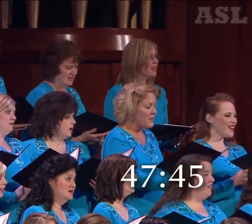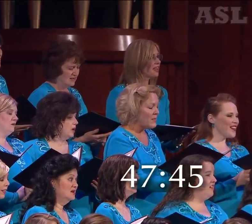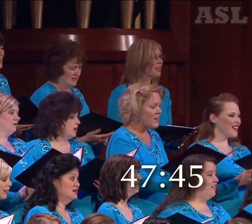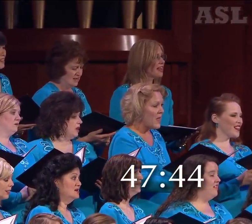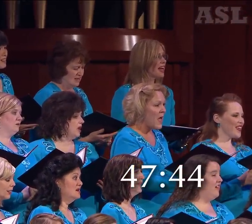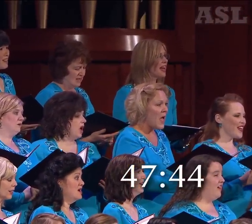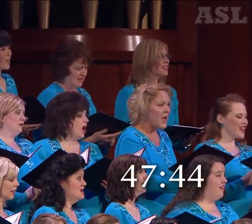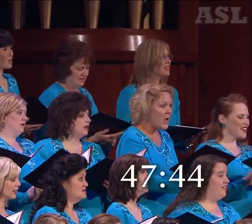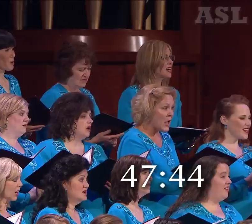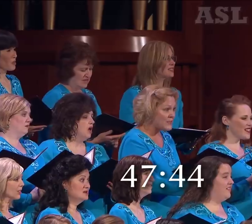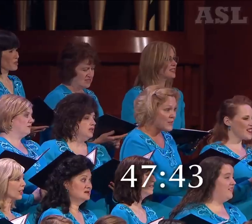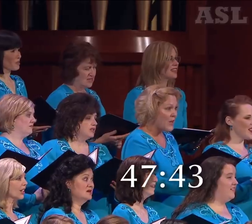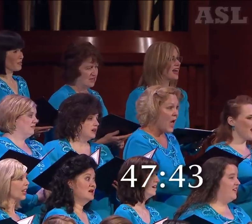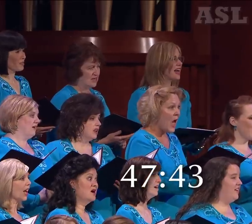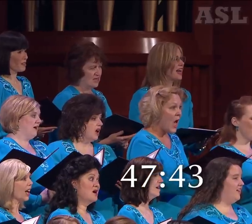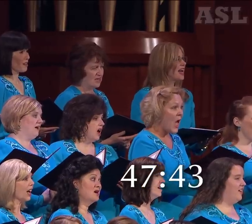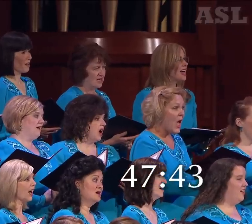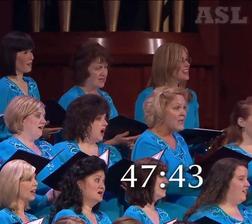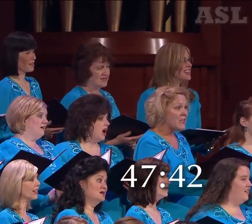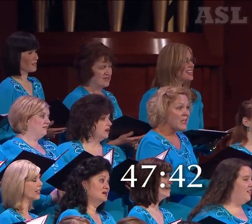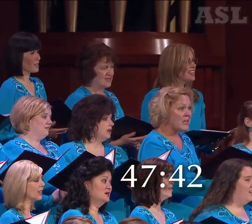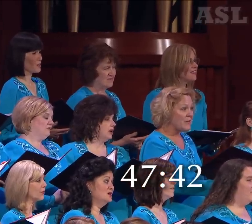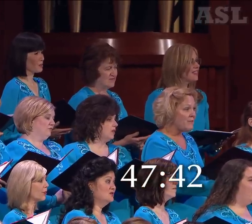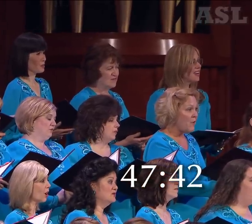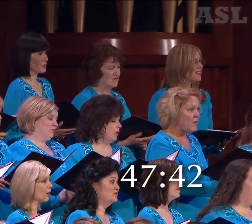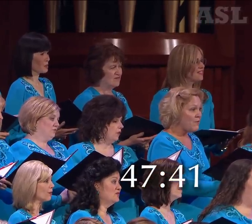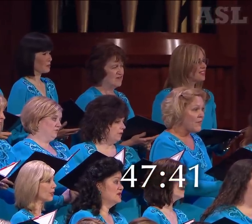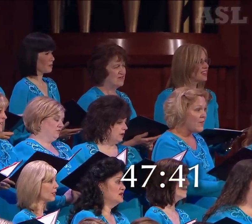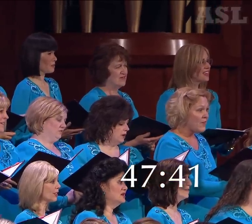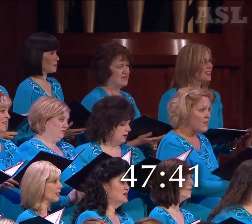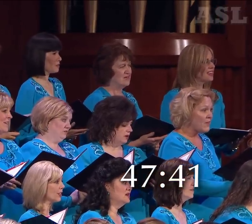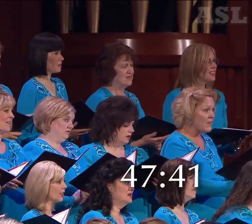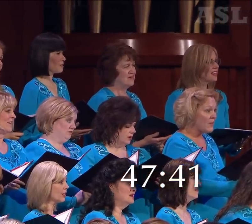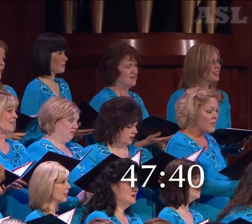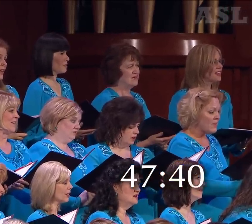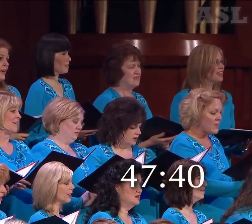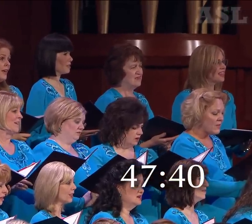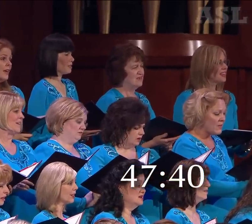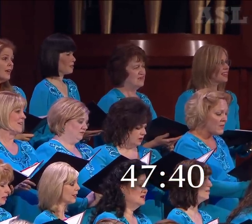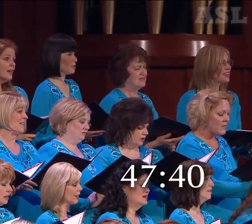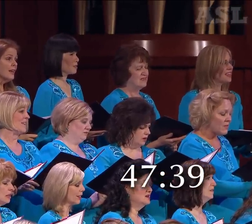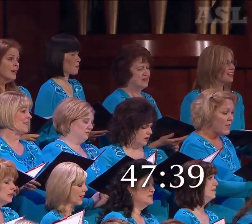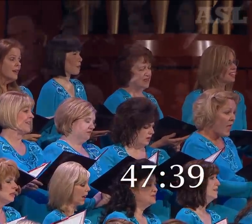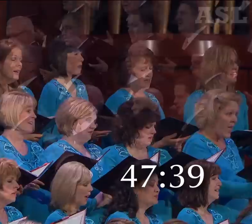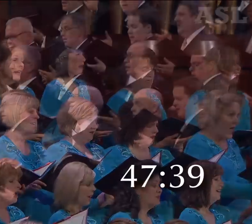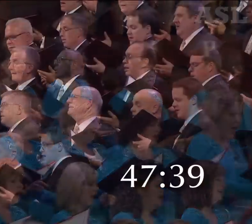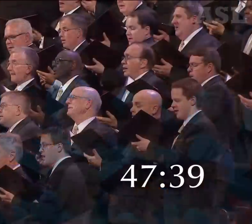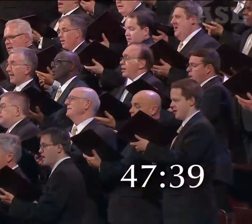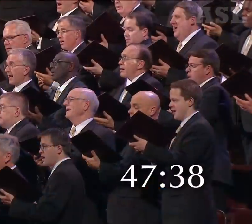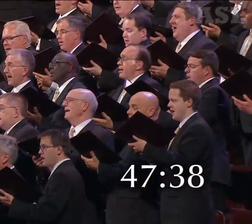THIS IS THE ENGLISH CLOSED CAPTION CHANNEL OF THE CHURCH OF JESUS CHRIST OF LATTER-DAY SAINTS.